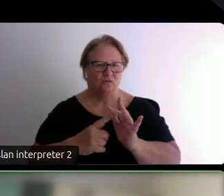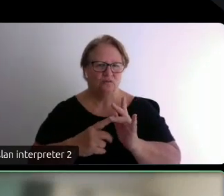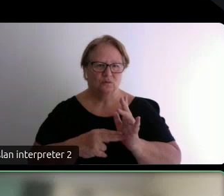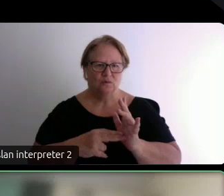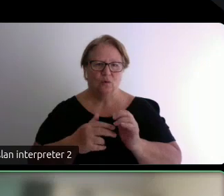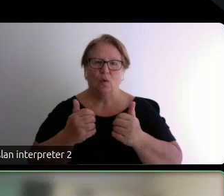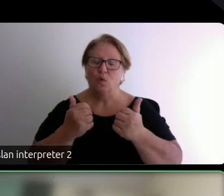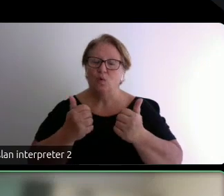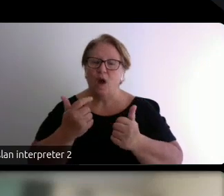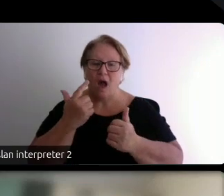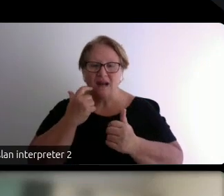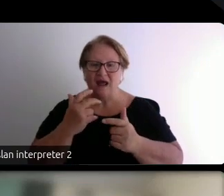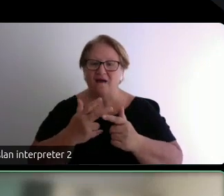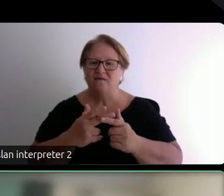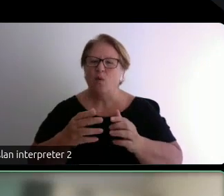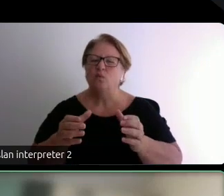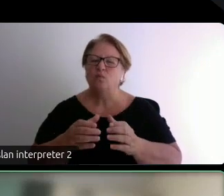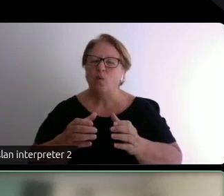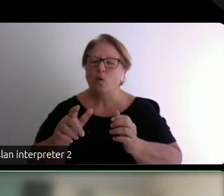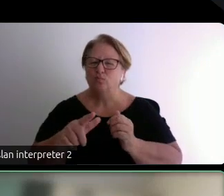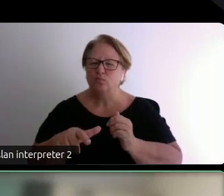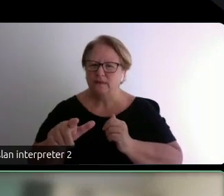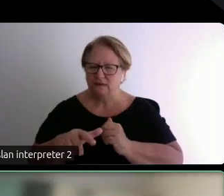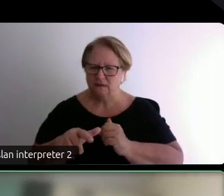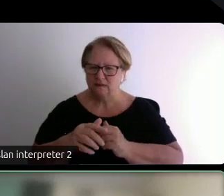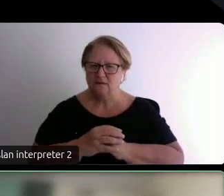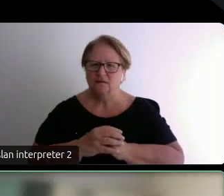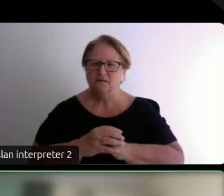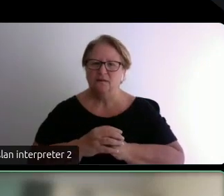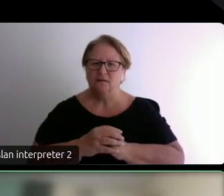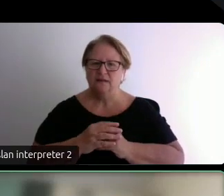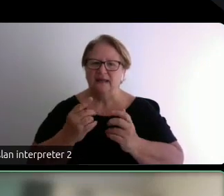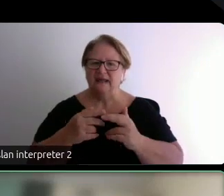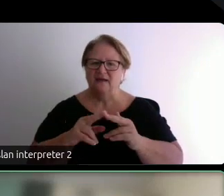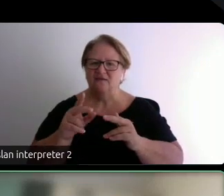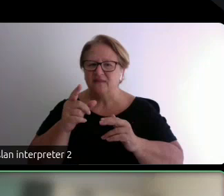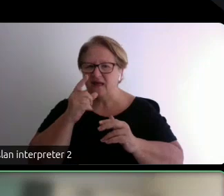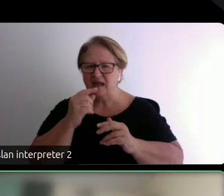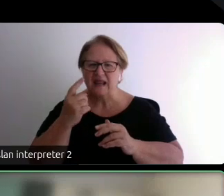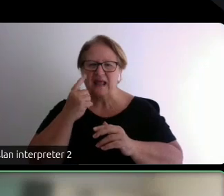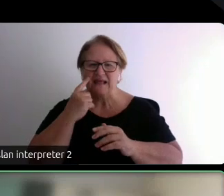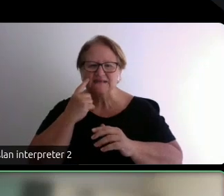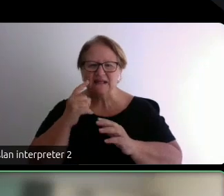small property pools and if the parties can easily identify what's in the pool. For example,